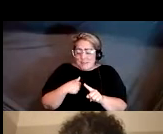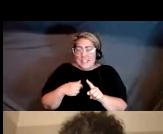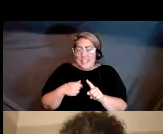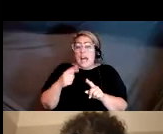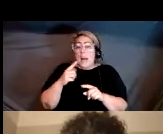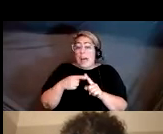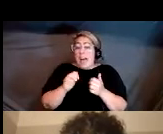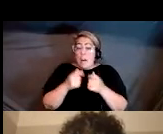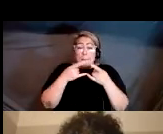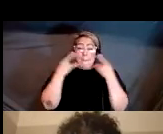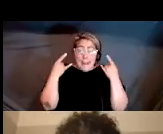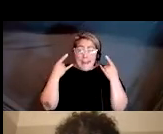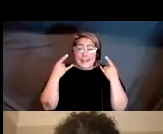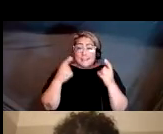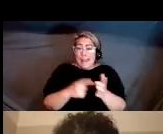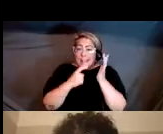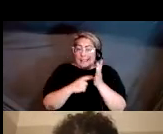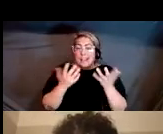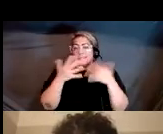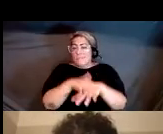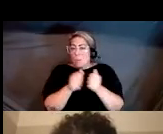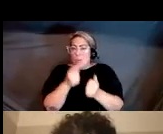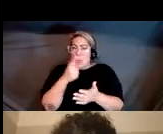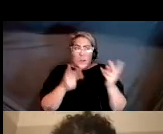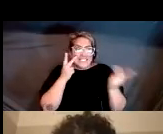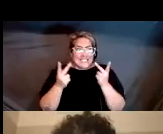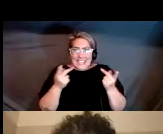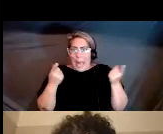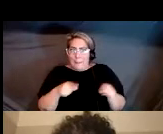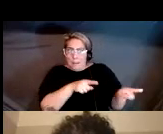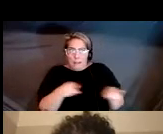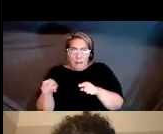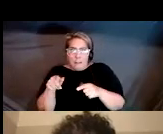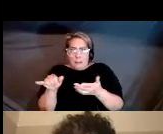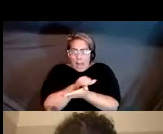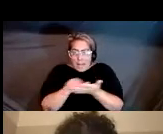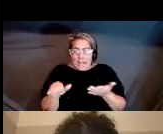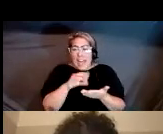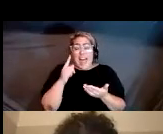jive with what we are currently seeing in the city and Key to NYC. Which we do not